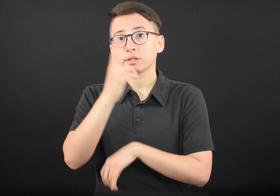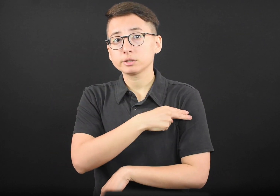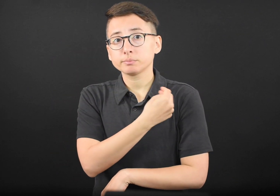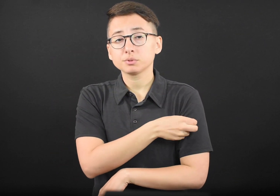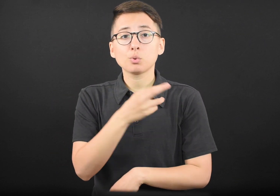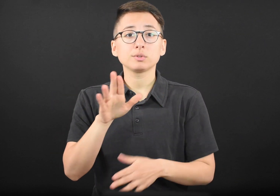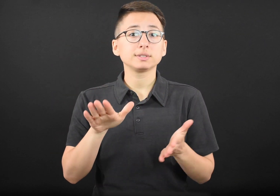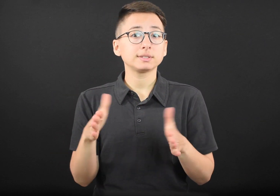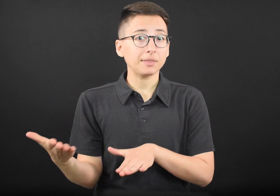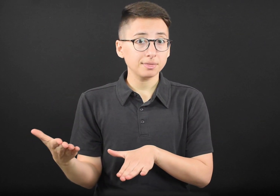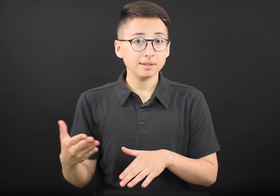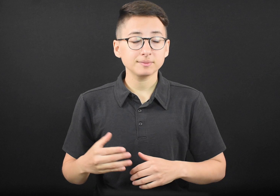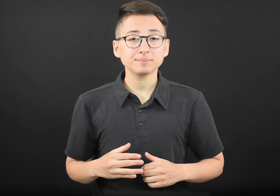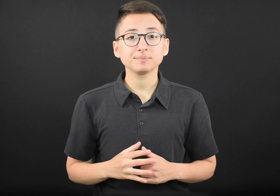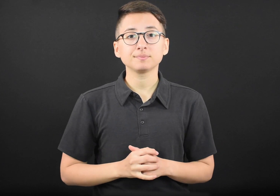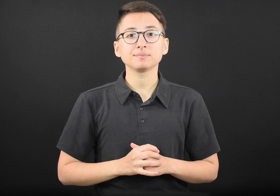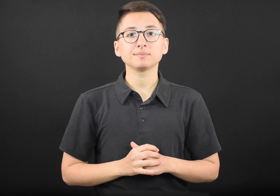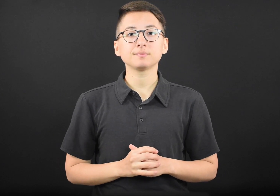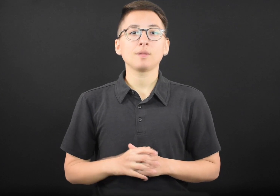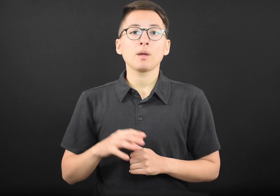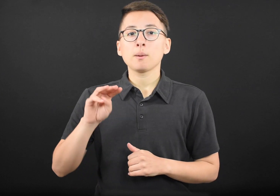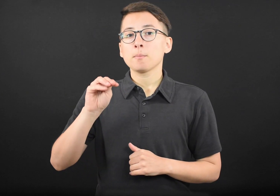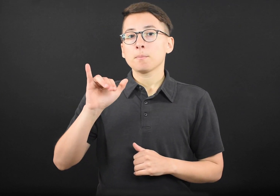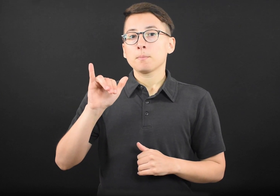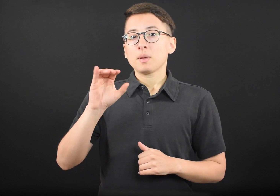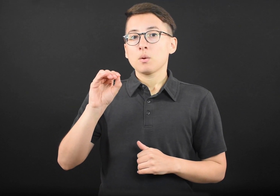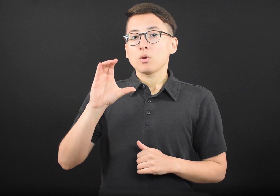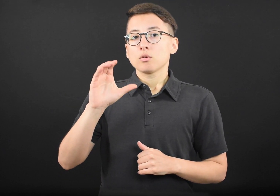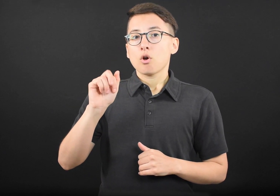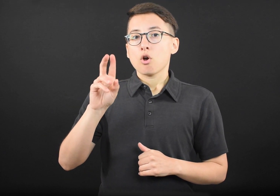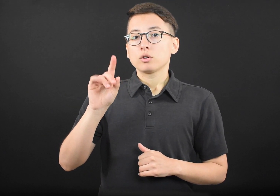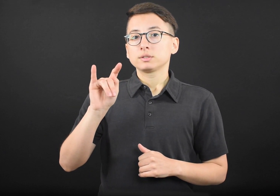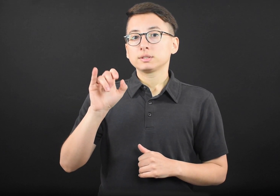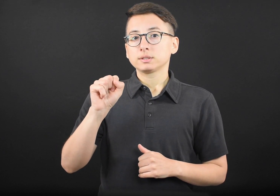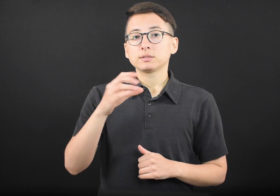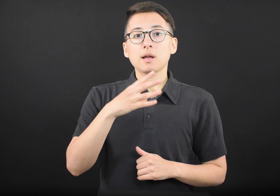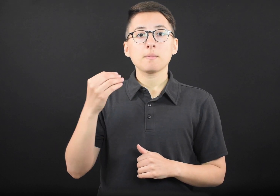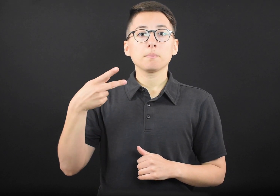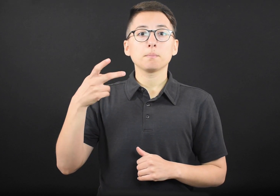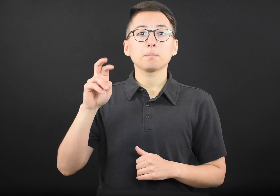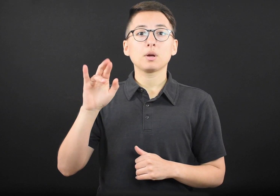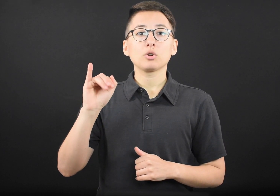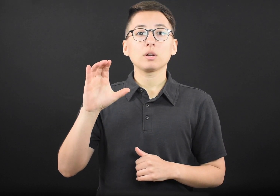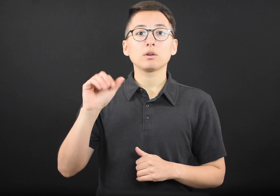hospitalization or death.” MYOCARDITIS AND PERICARDITIS